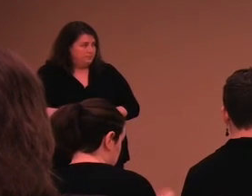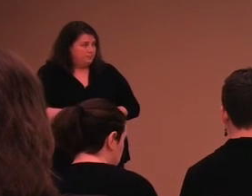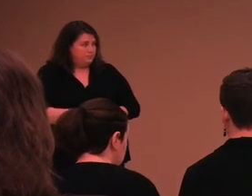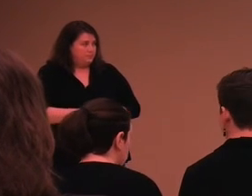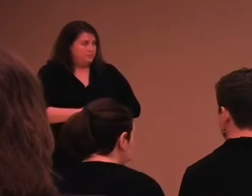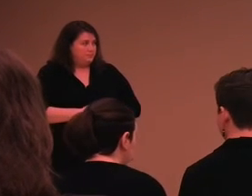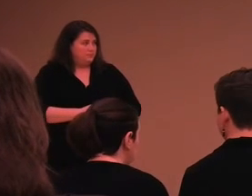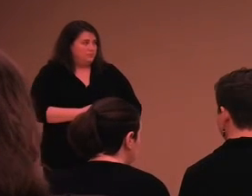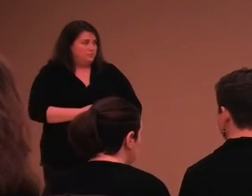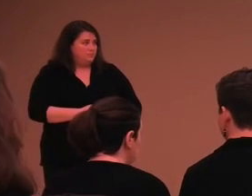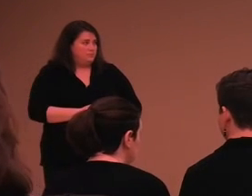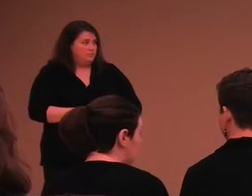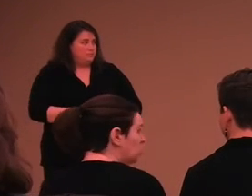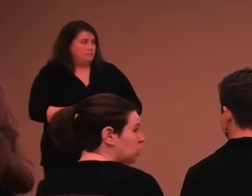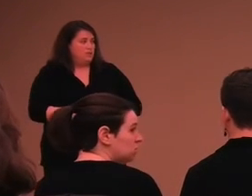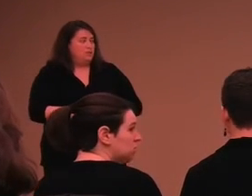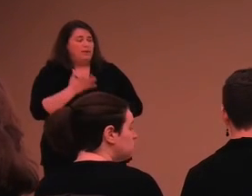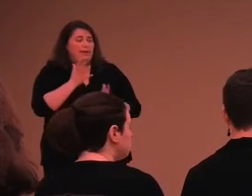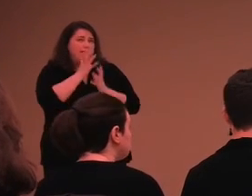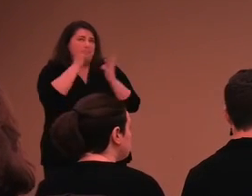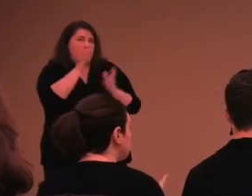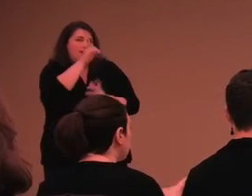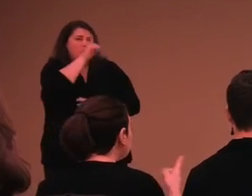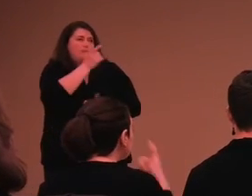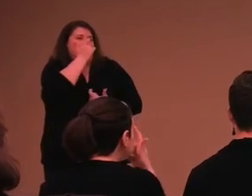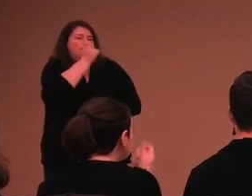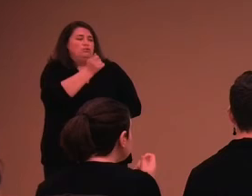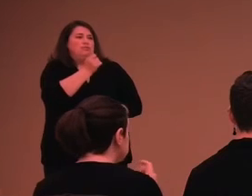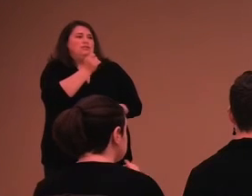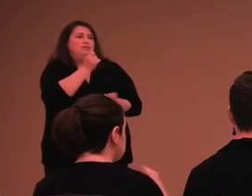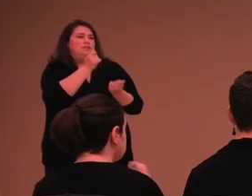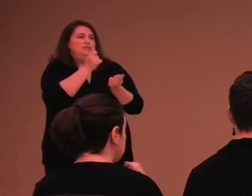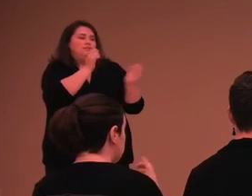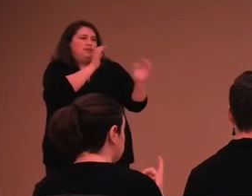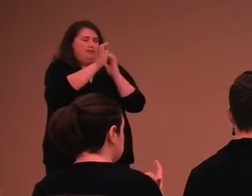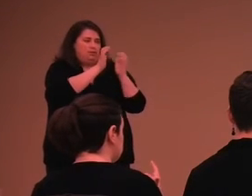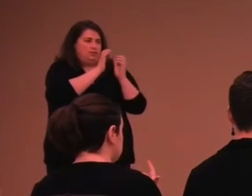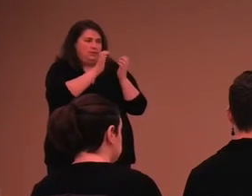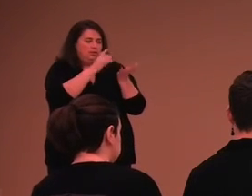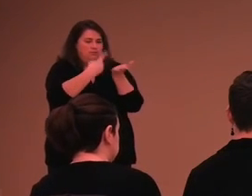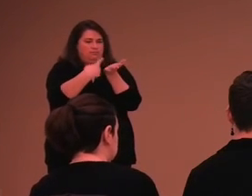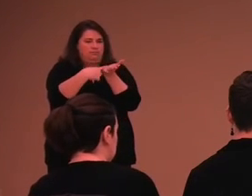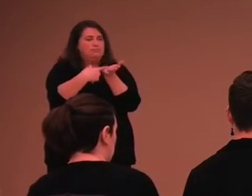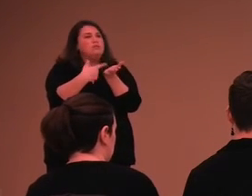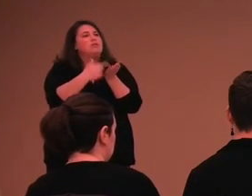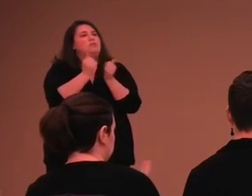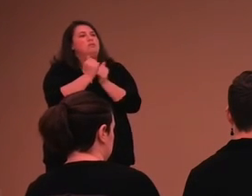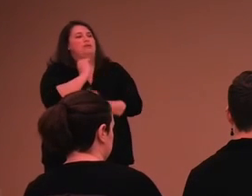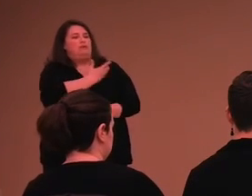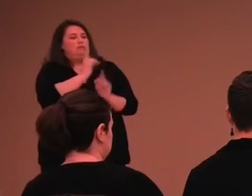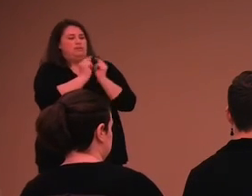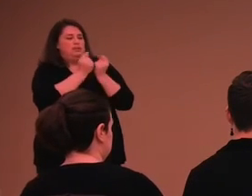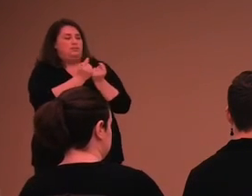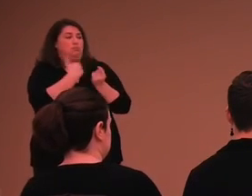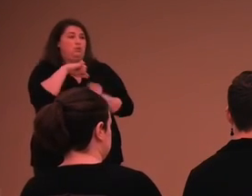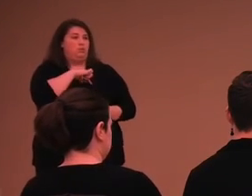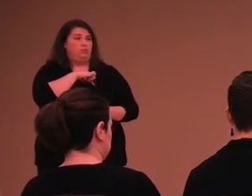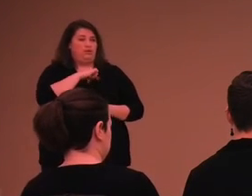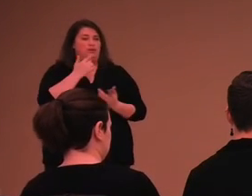We had a lot of really interesting conversations and tryouts with the people on our team and what we came up with is a